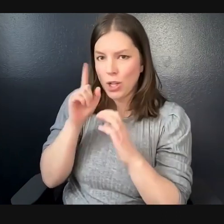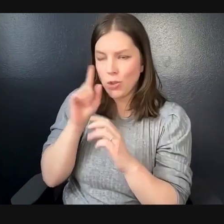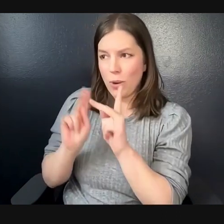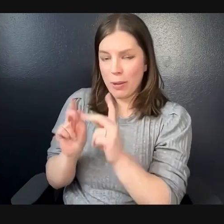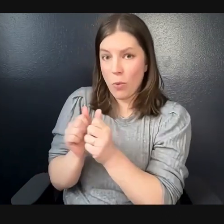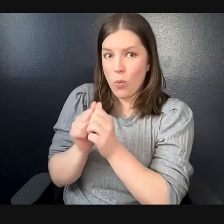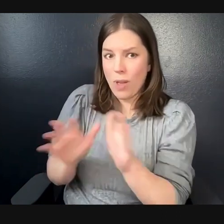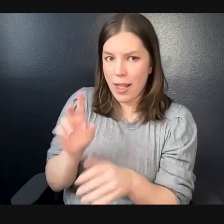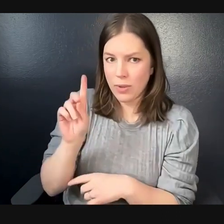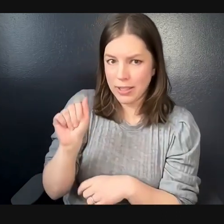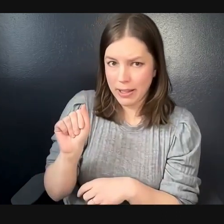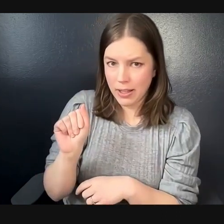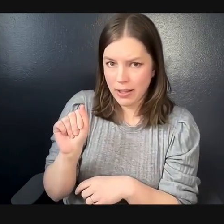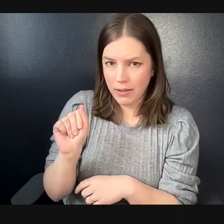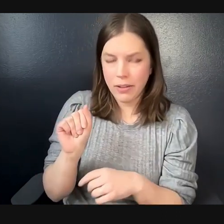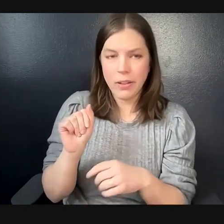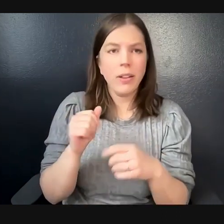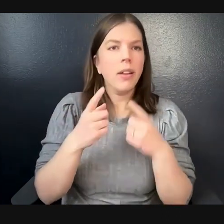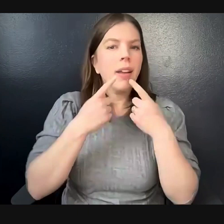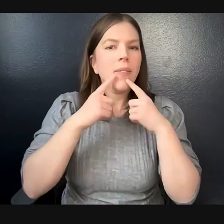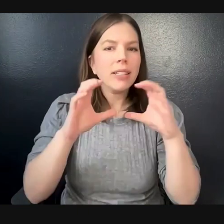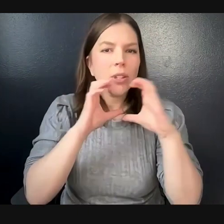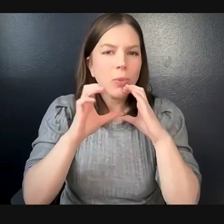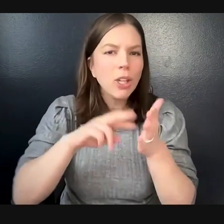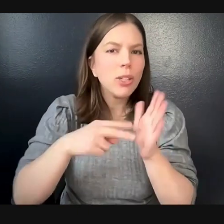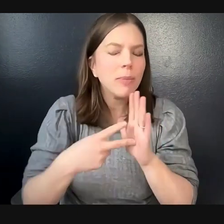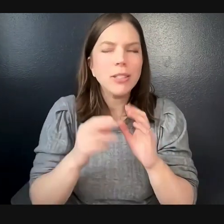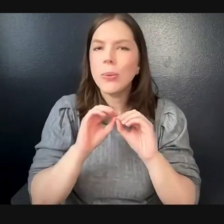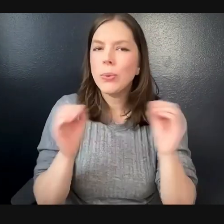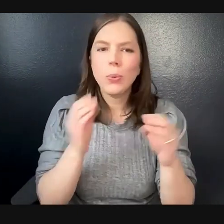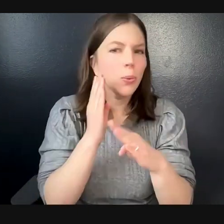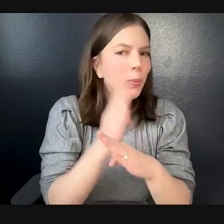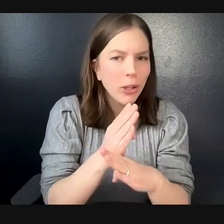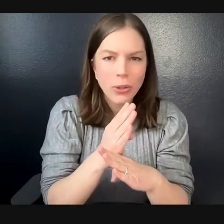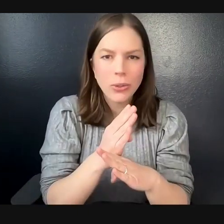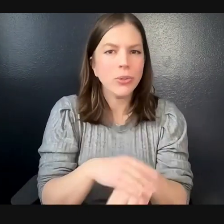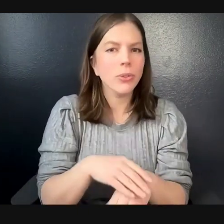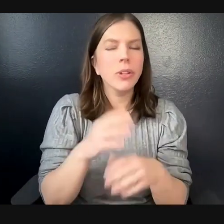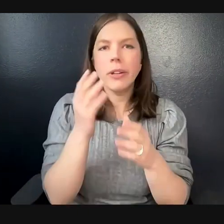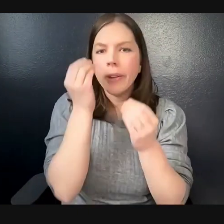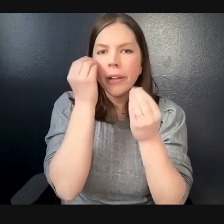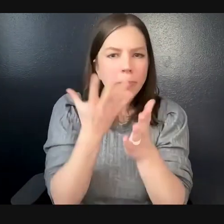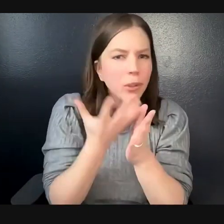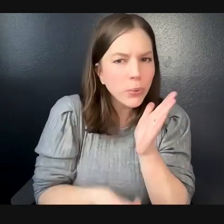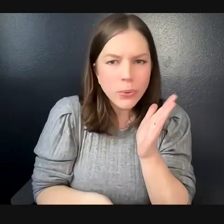and as effective as the communication for a person without a disability. So effective communication means no barriers,